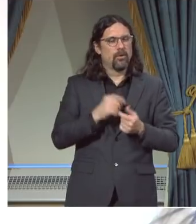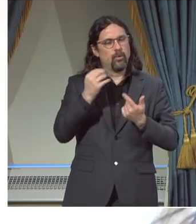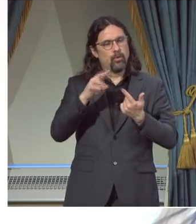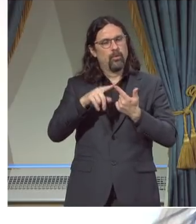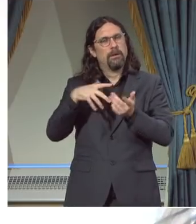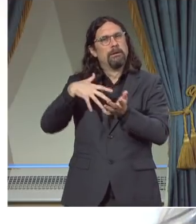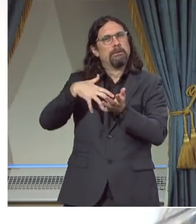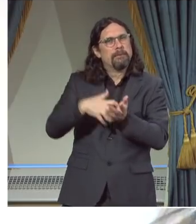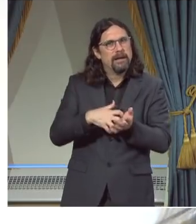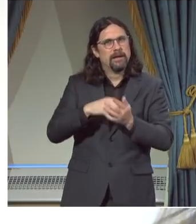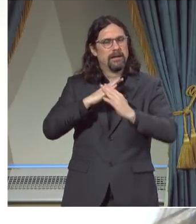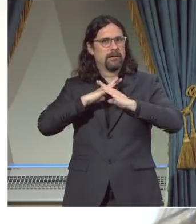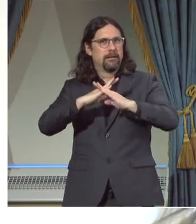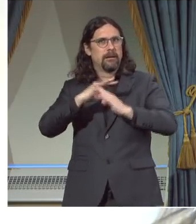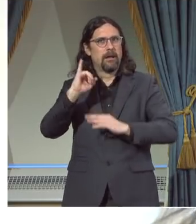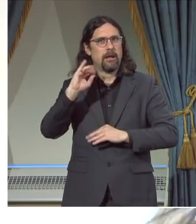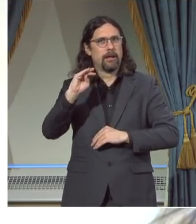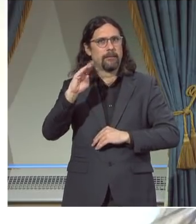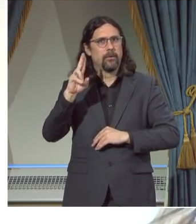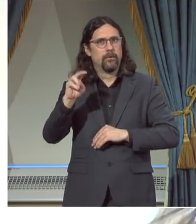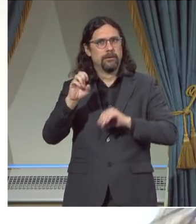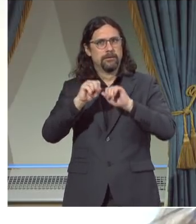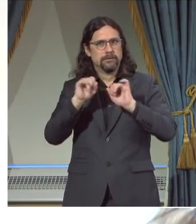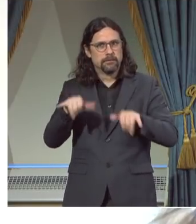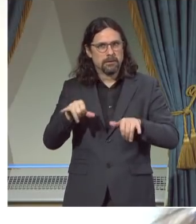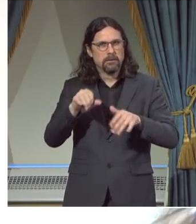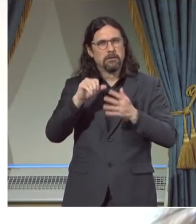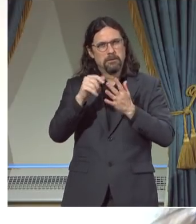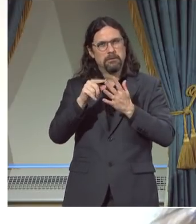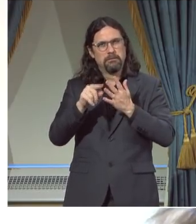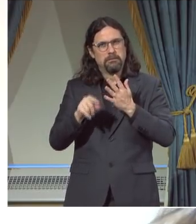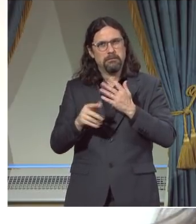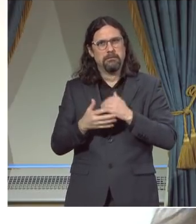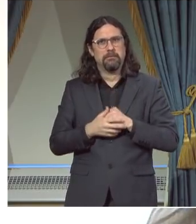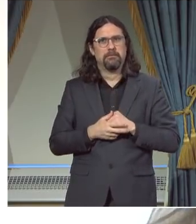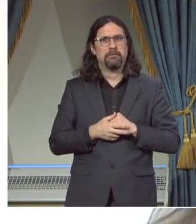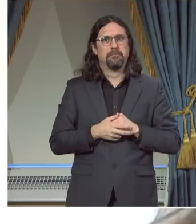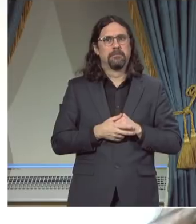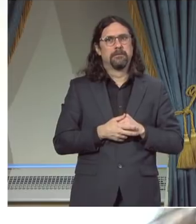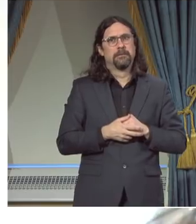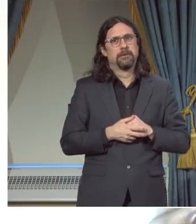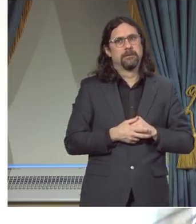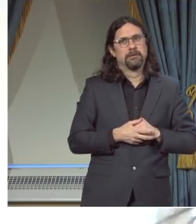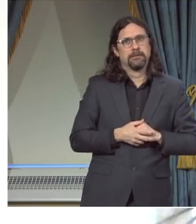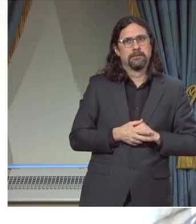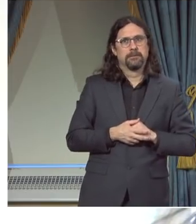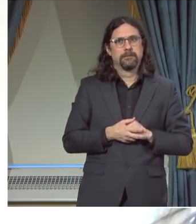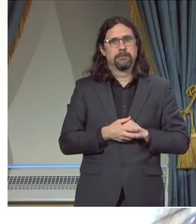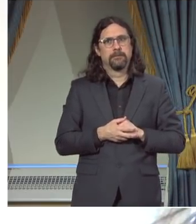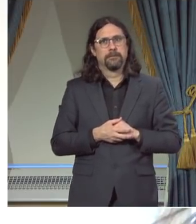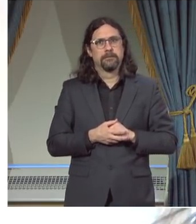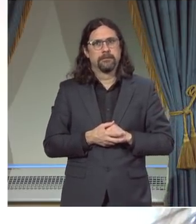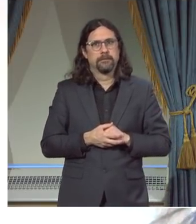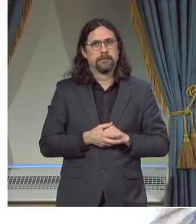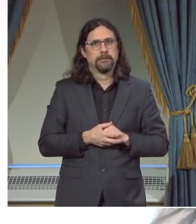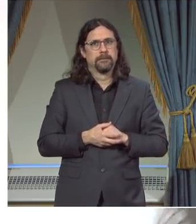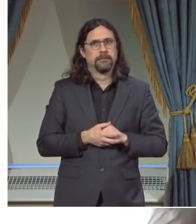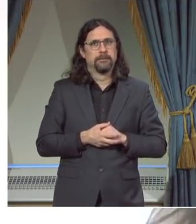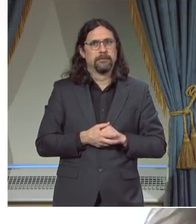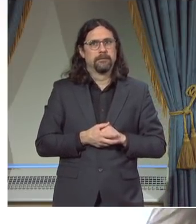THE NUMBERS TATH WE ARE ANTICIPATING, I THIN KAT THIS